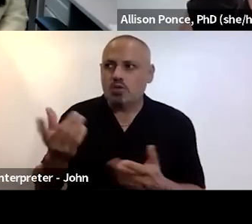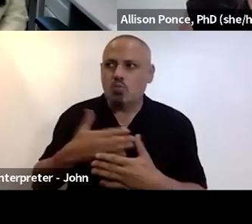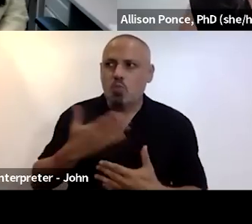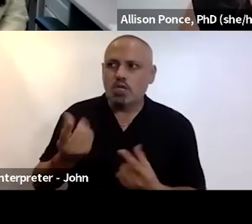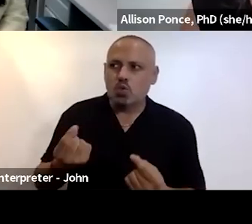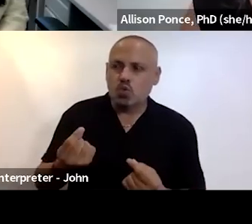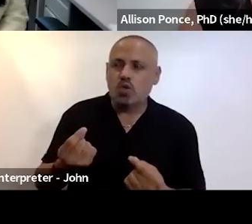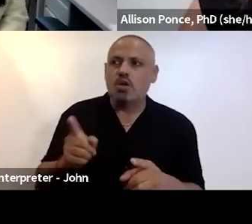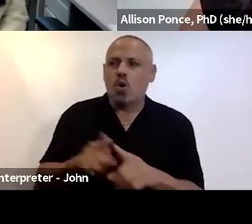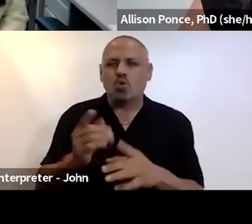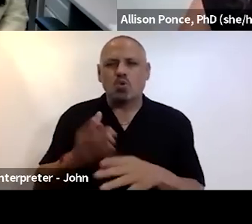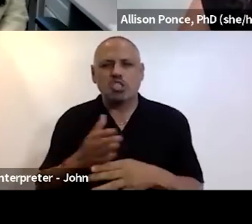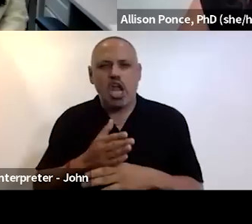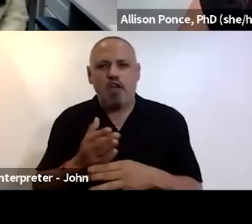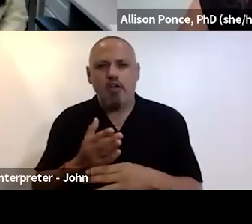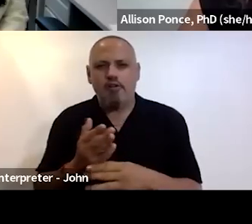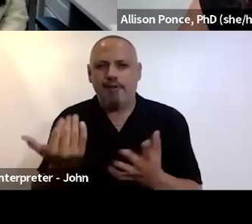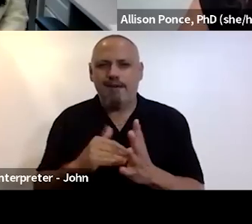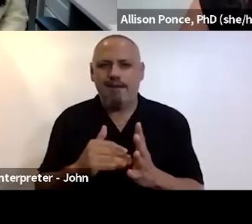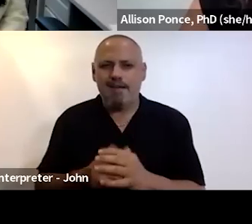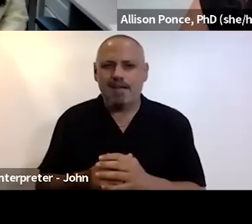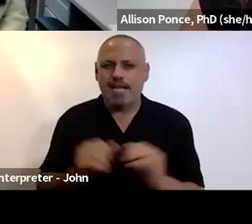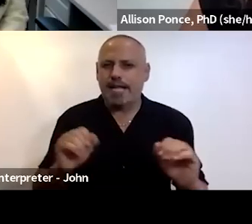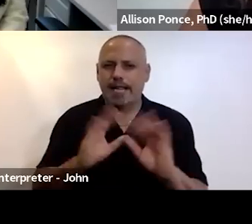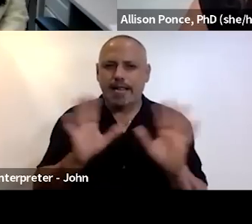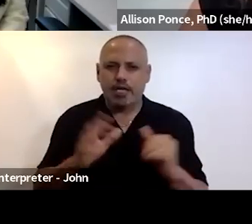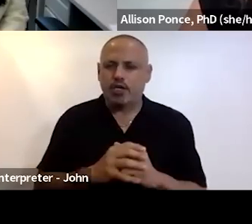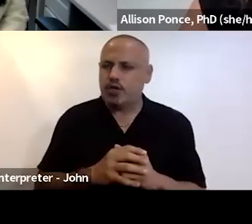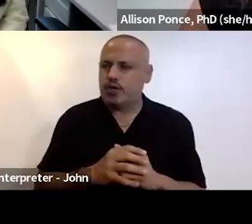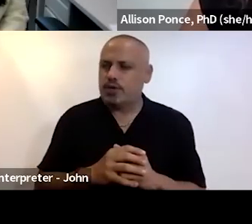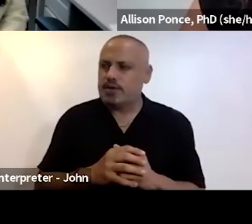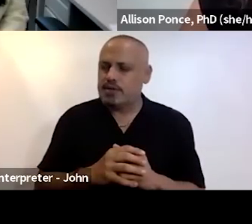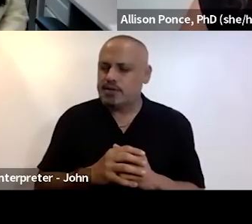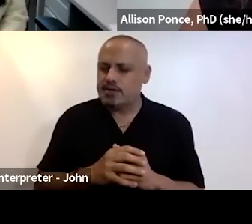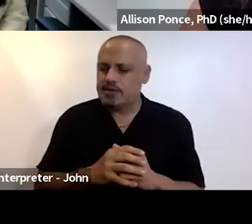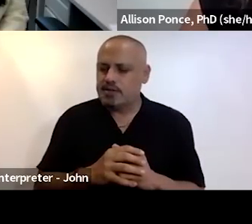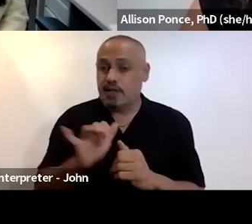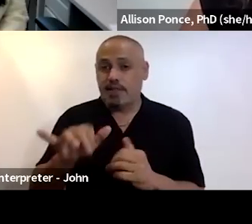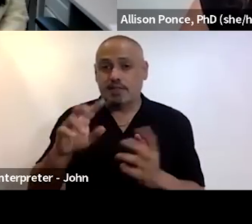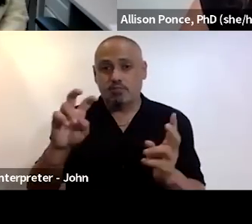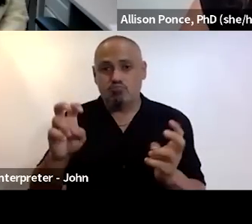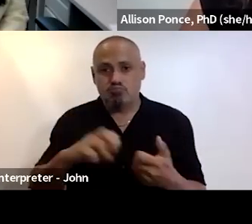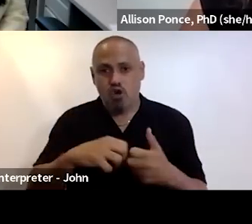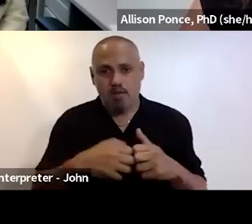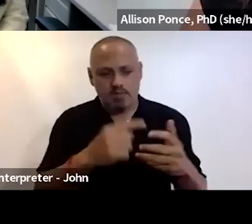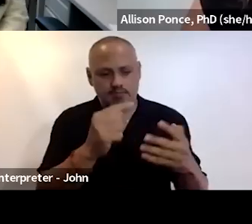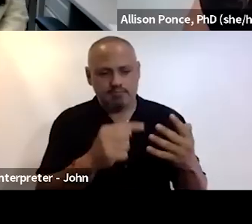and to share kind of, again, clearly, This is the problem. Not telling you what to do,